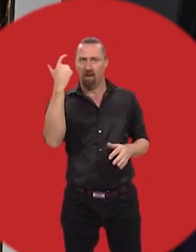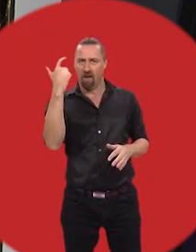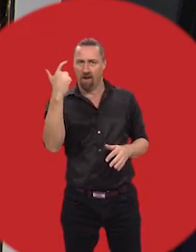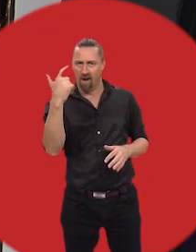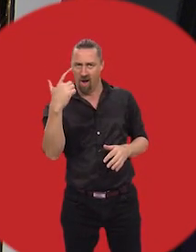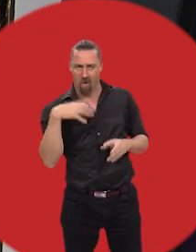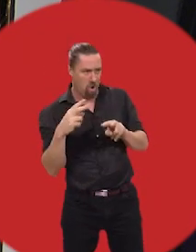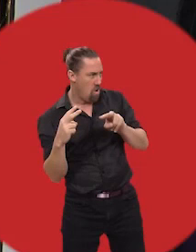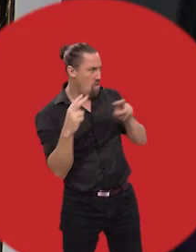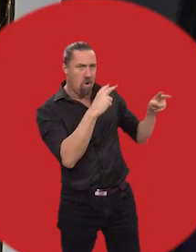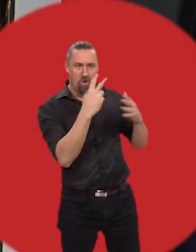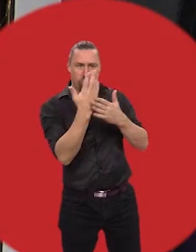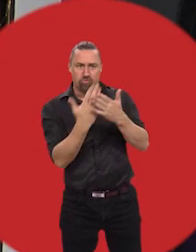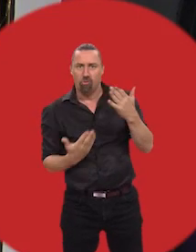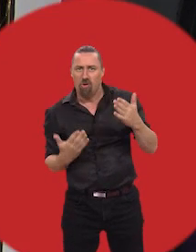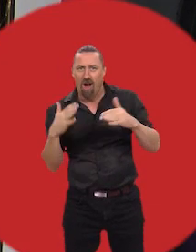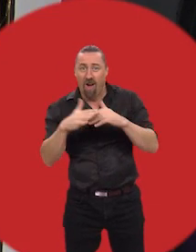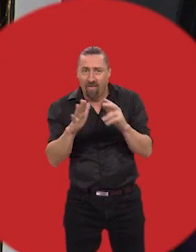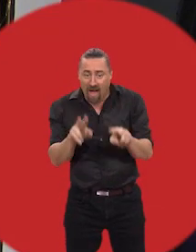Would you like to hear a story about a little kangaroo?